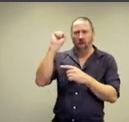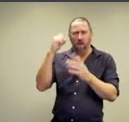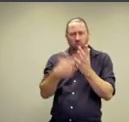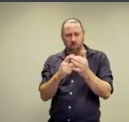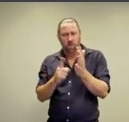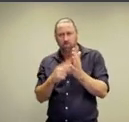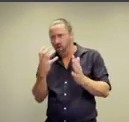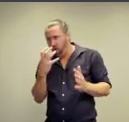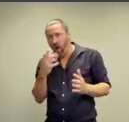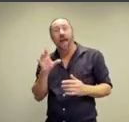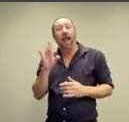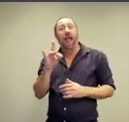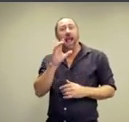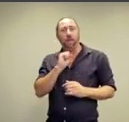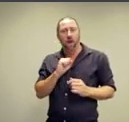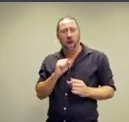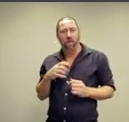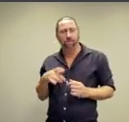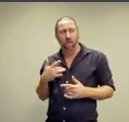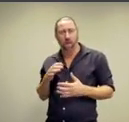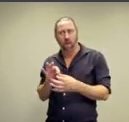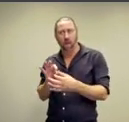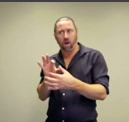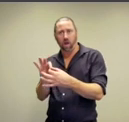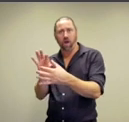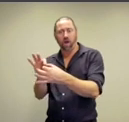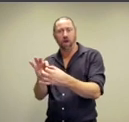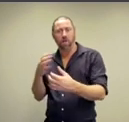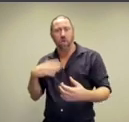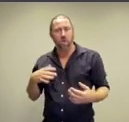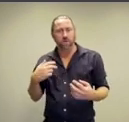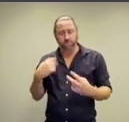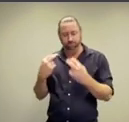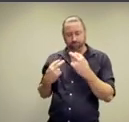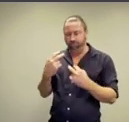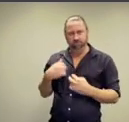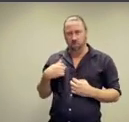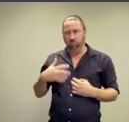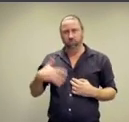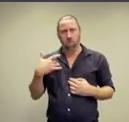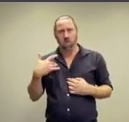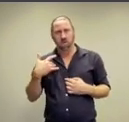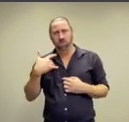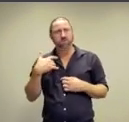and that was really alluring to many gay men at that time who were really over seeing themselves